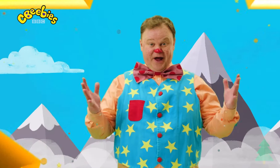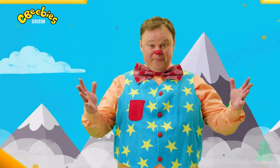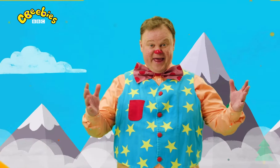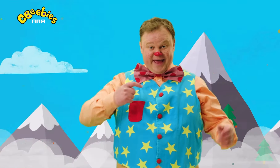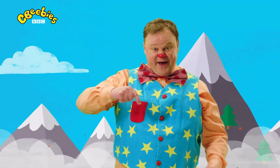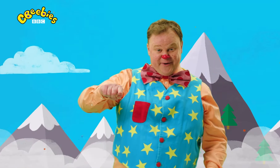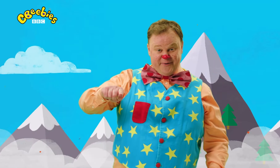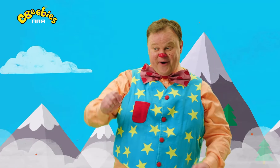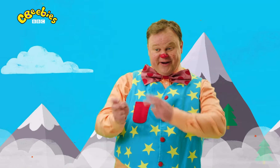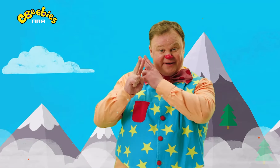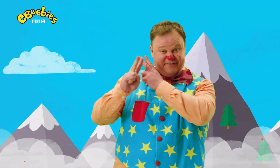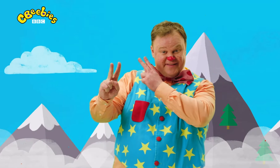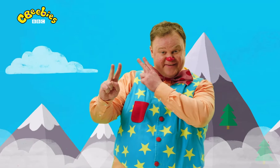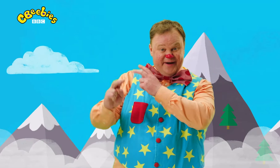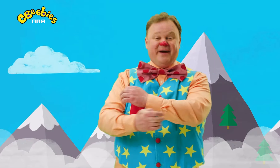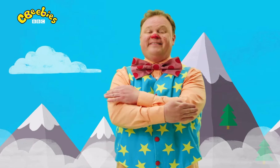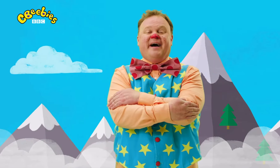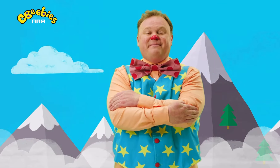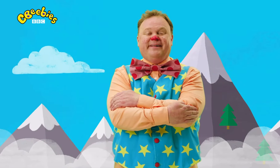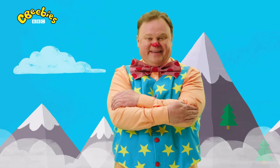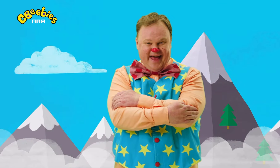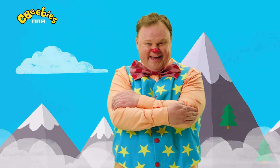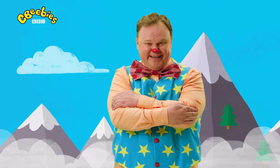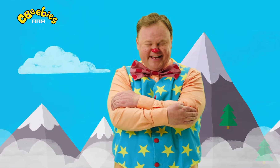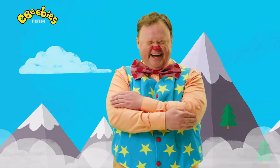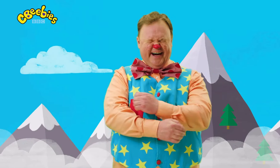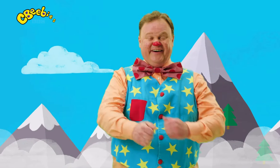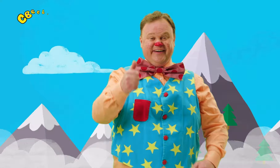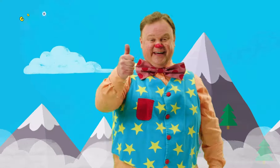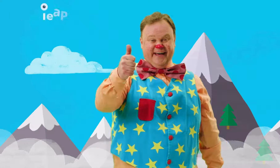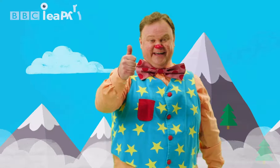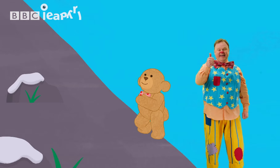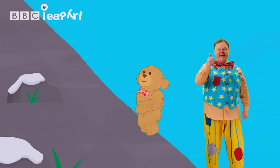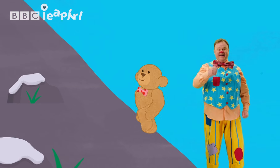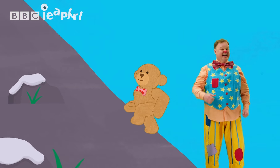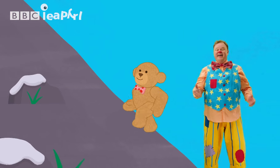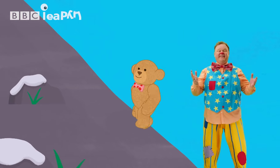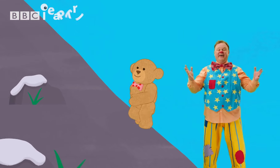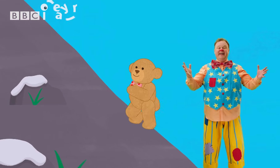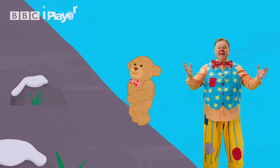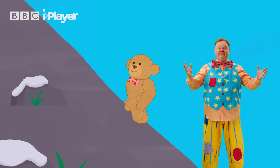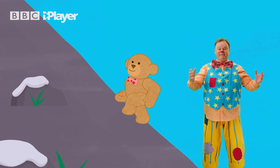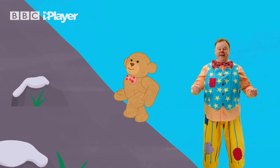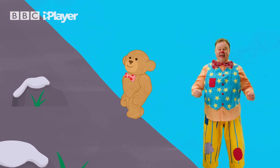shall we go on an adventure with Tumble Ted oh good join in everybody